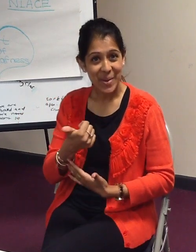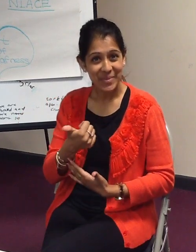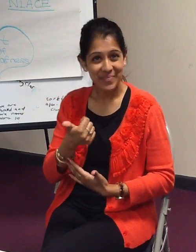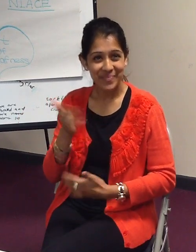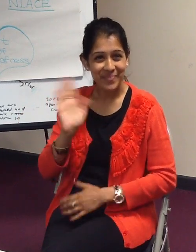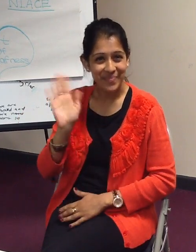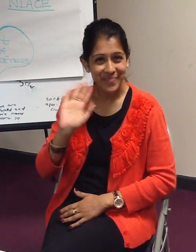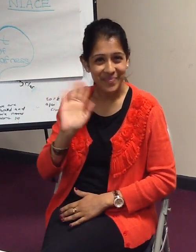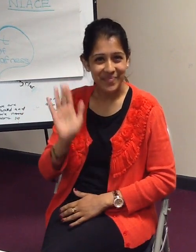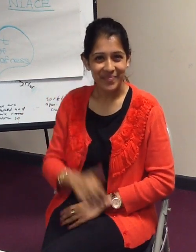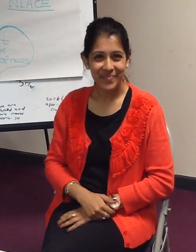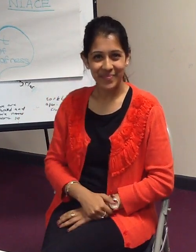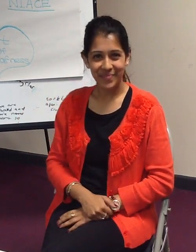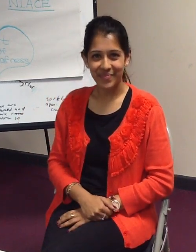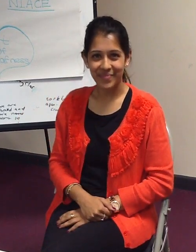Thank you and goodbye.